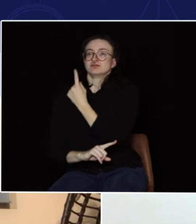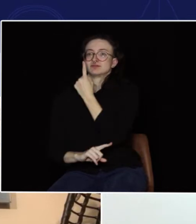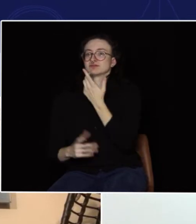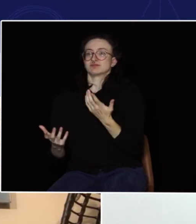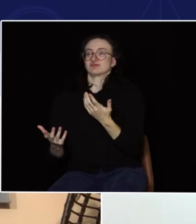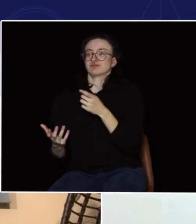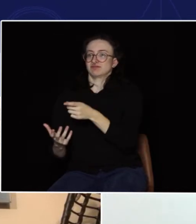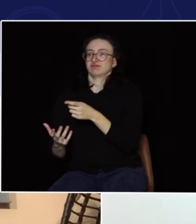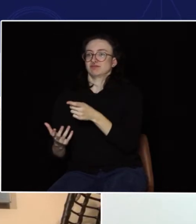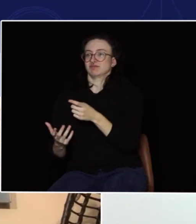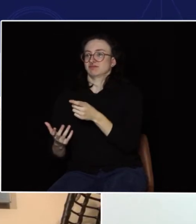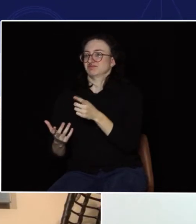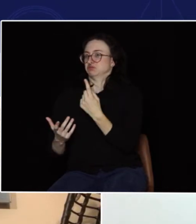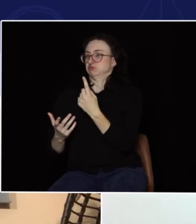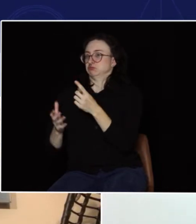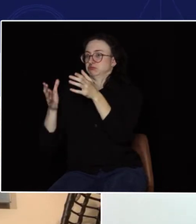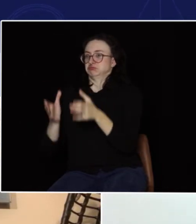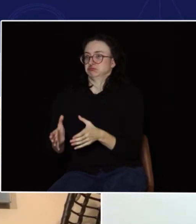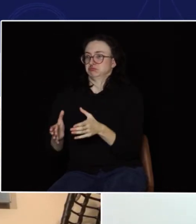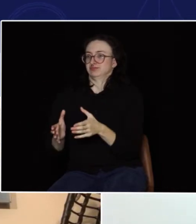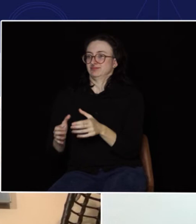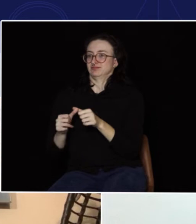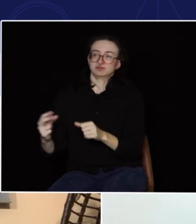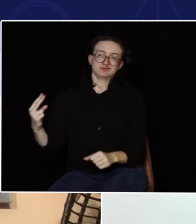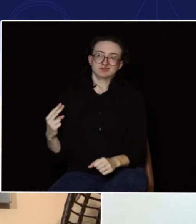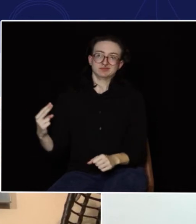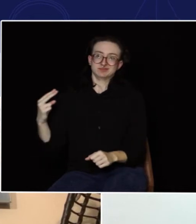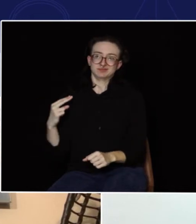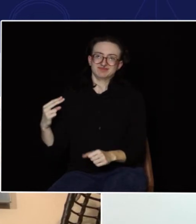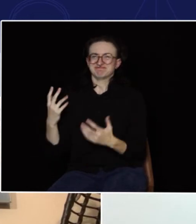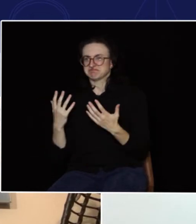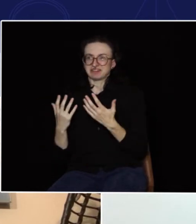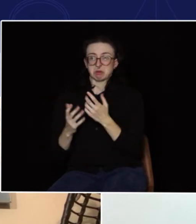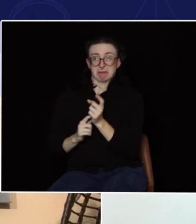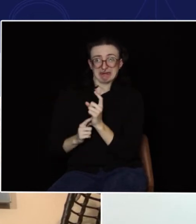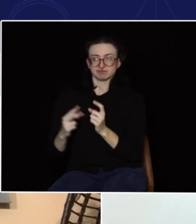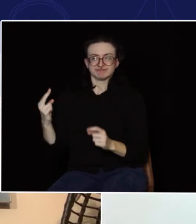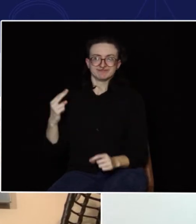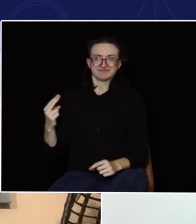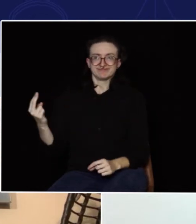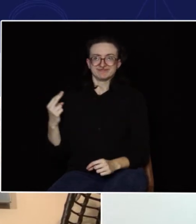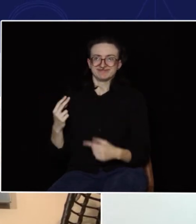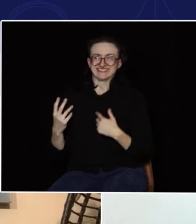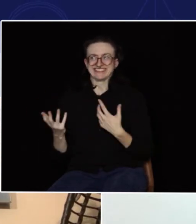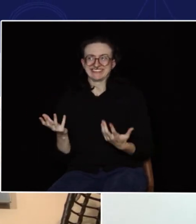was this man who was staring at me for a good -- a good minute, and I was, like, questioning -- I was like,